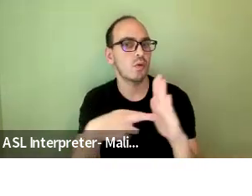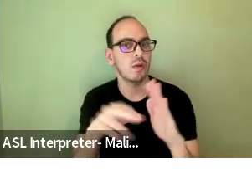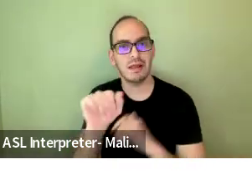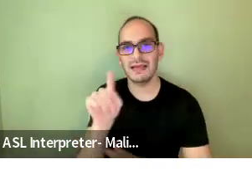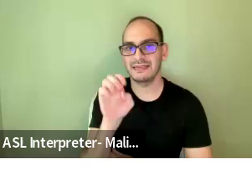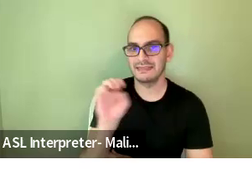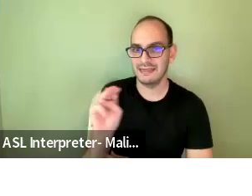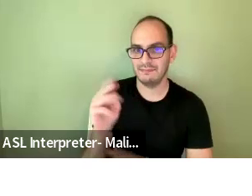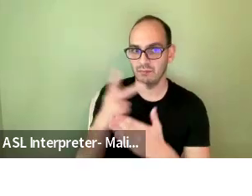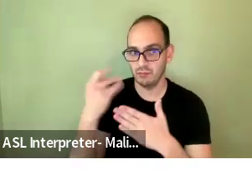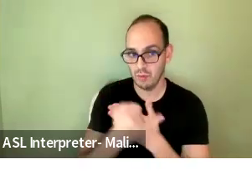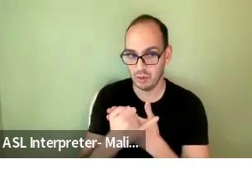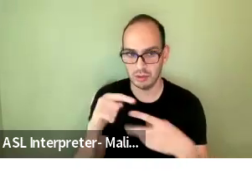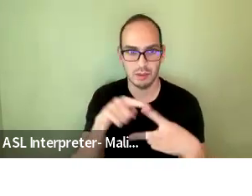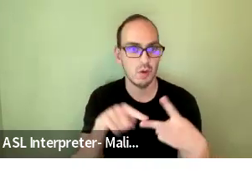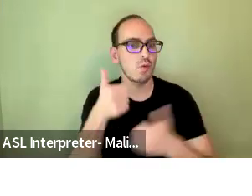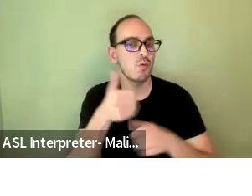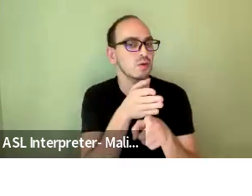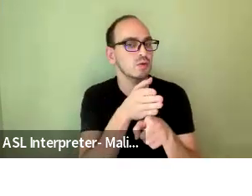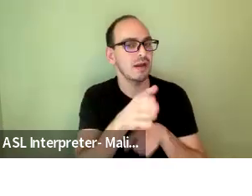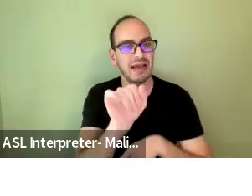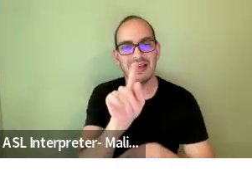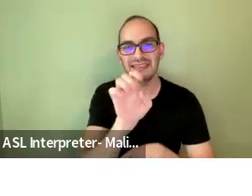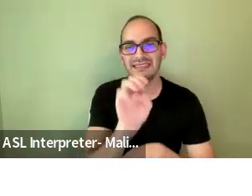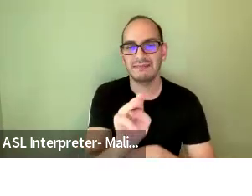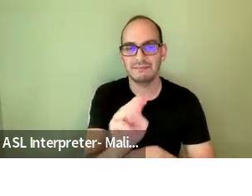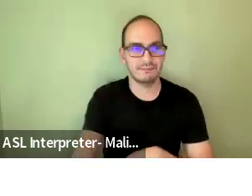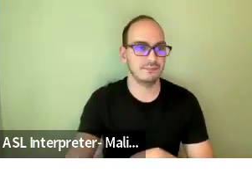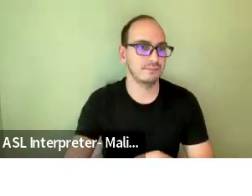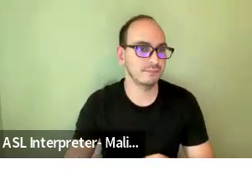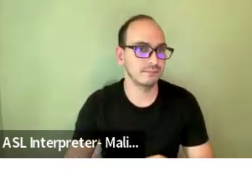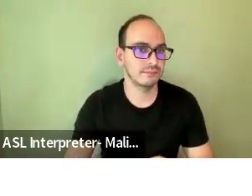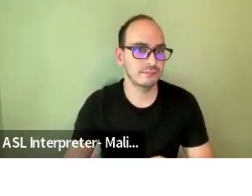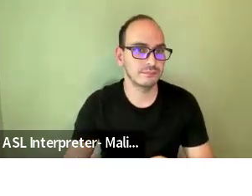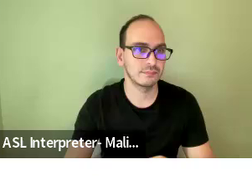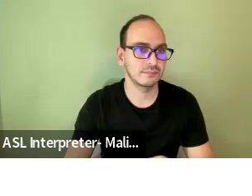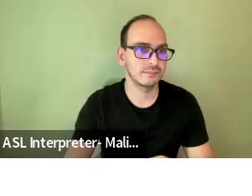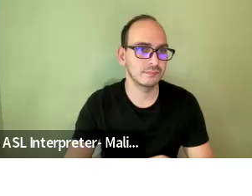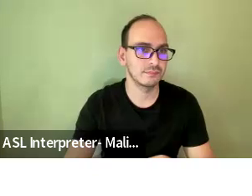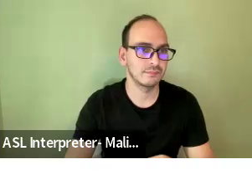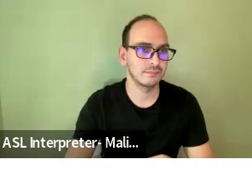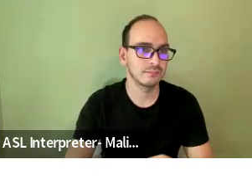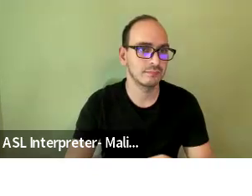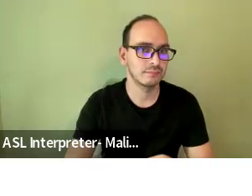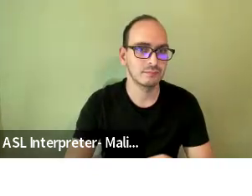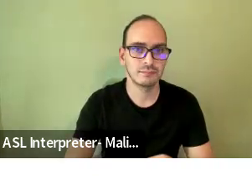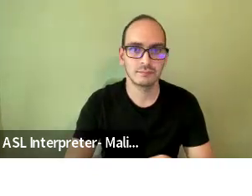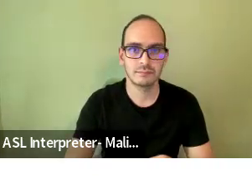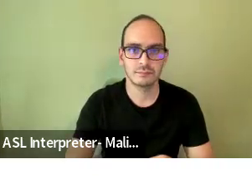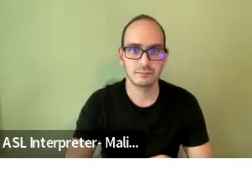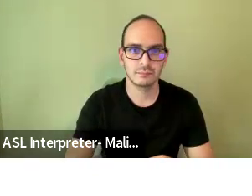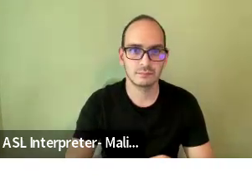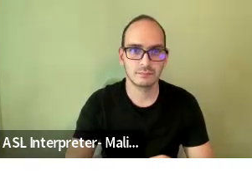project and which track is your S-STEM project in?